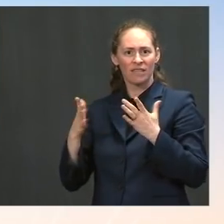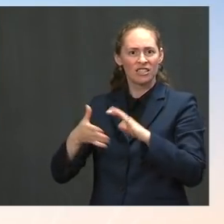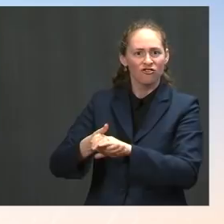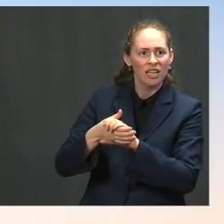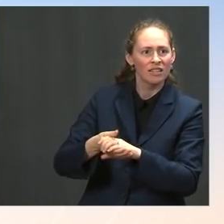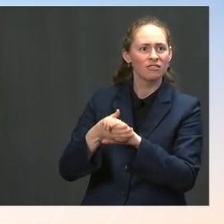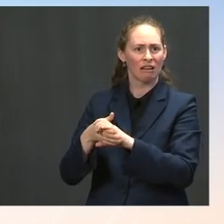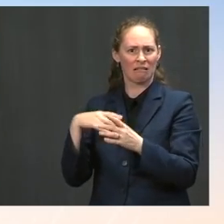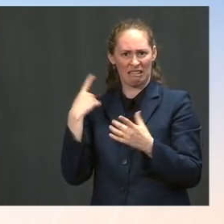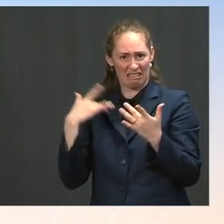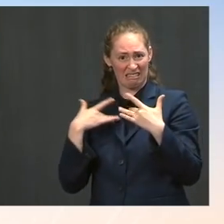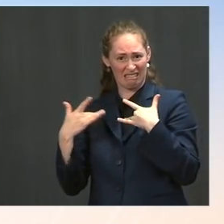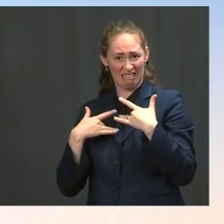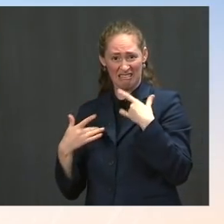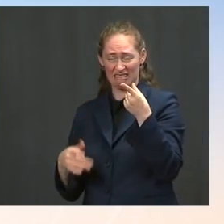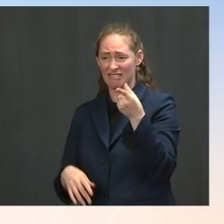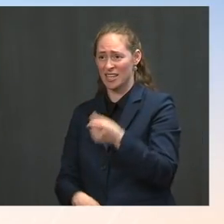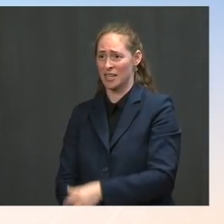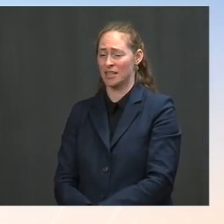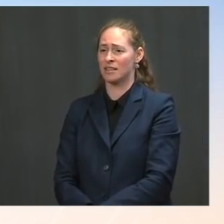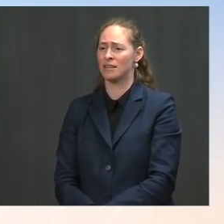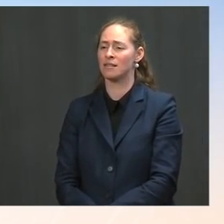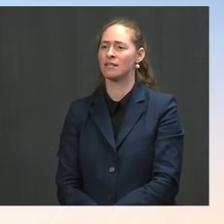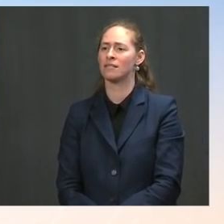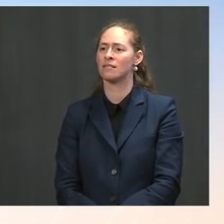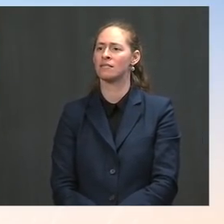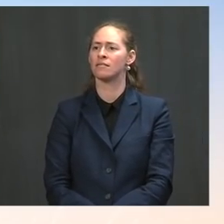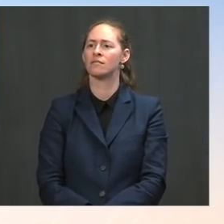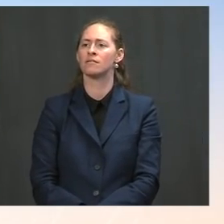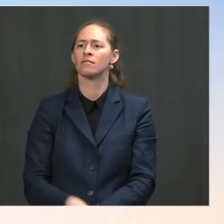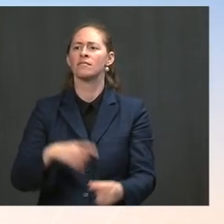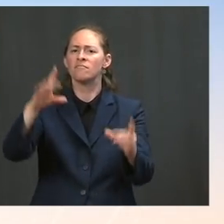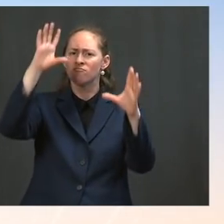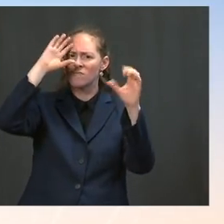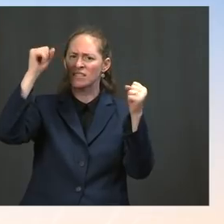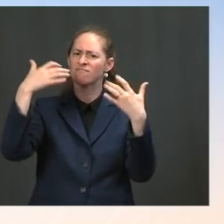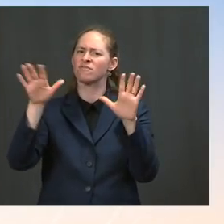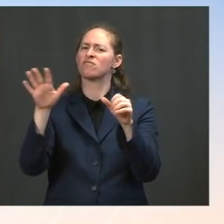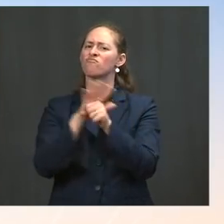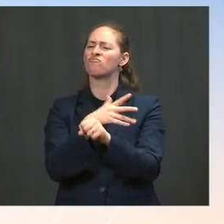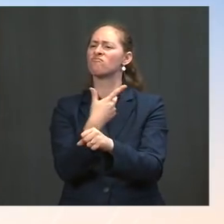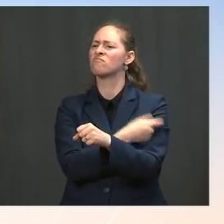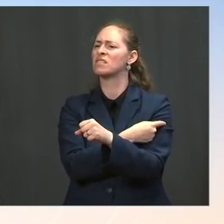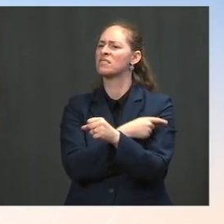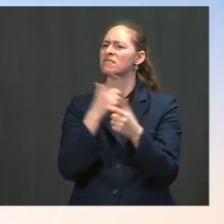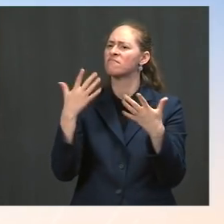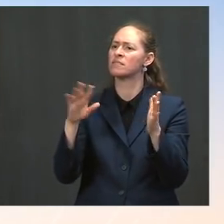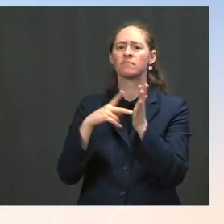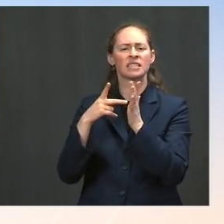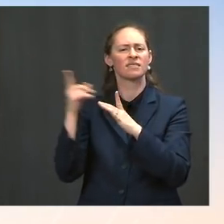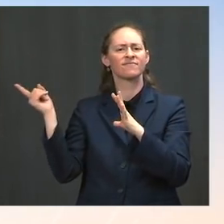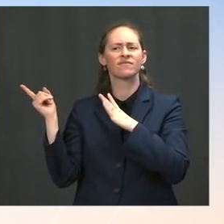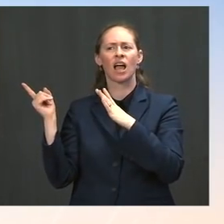Ms. Psaki: The President is vaccinated and he, that means, is protected. We follow public health guidelines